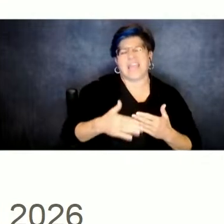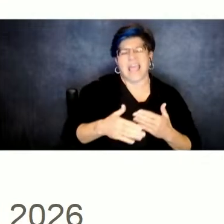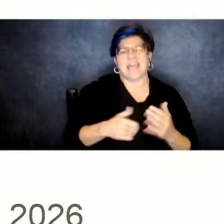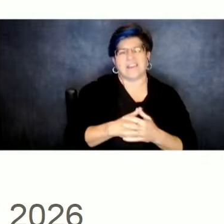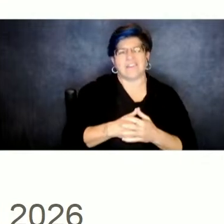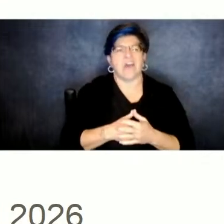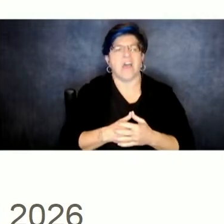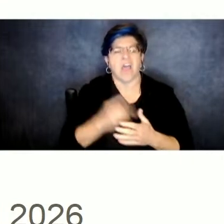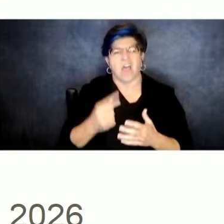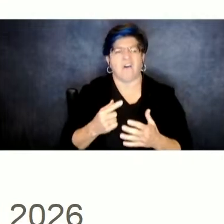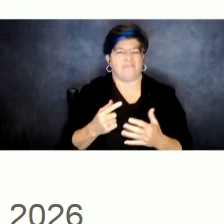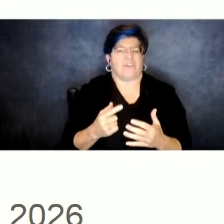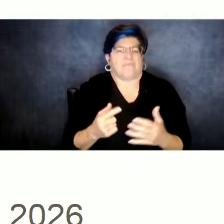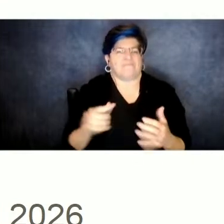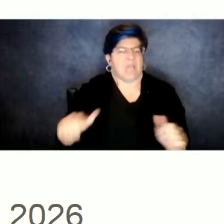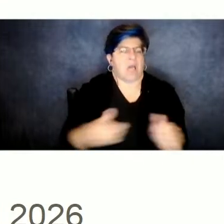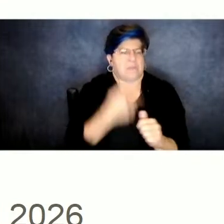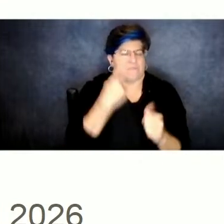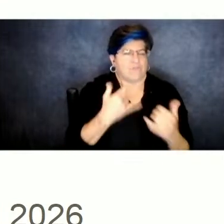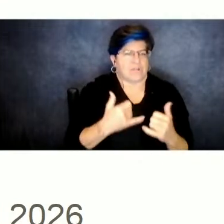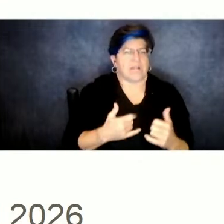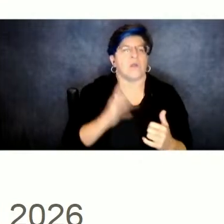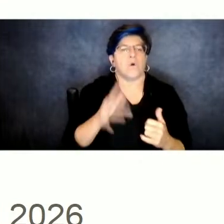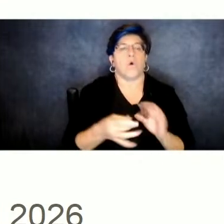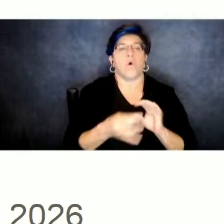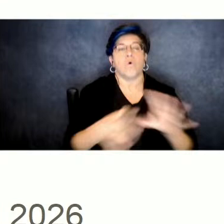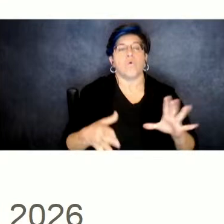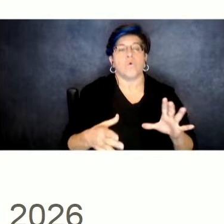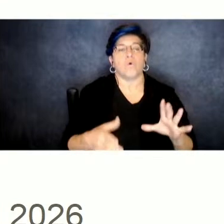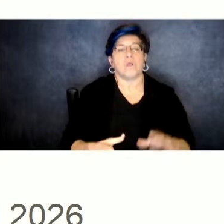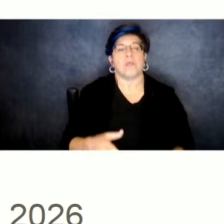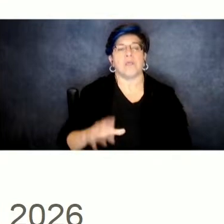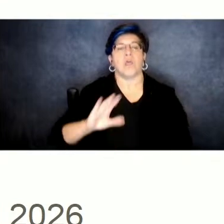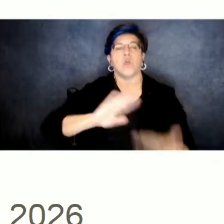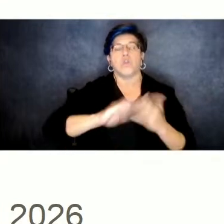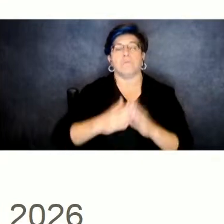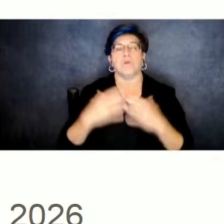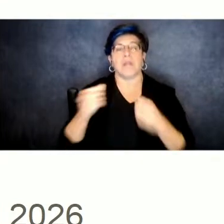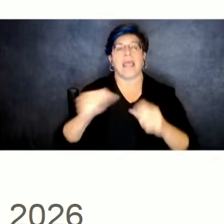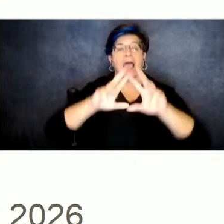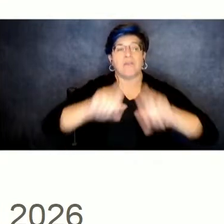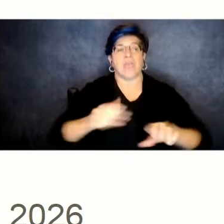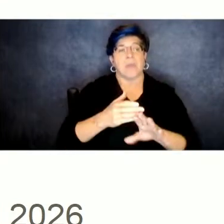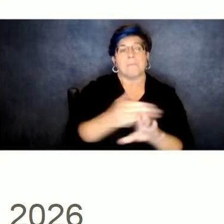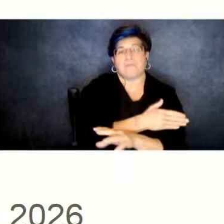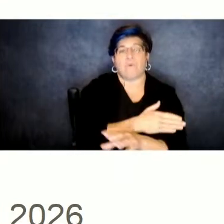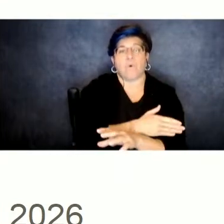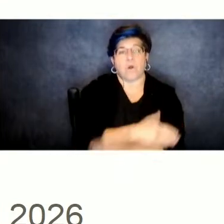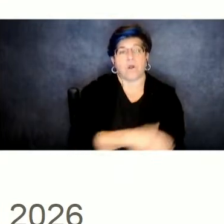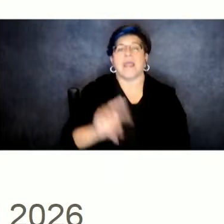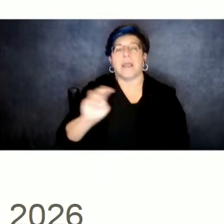SO NEXT STEP IN THE OVERALL PROCESS AND THIS WILL WRAP UP SORT OF THE LEVEL UPDATE FOR